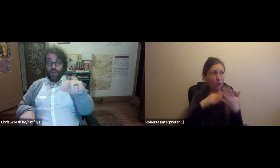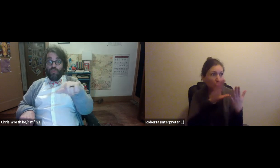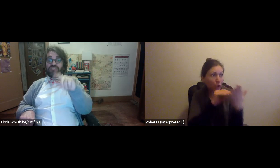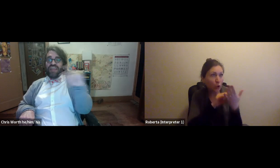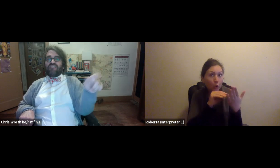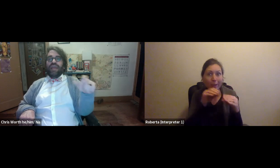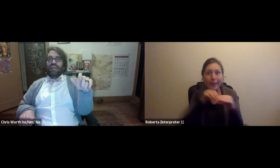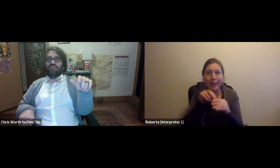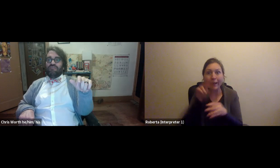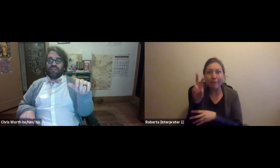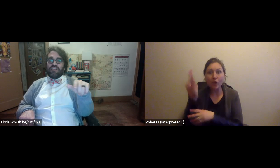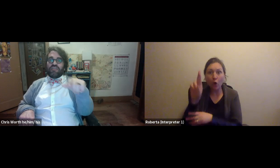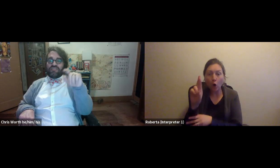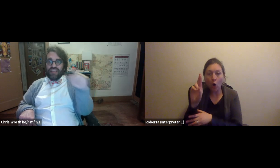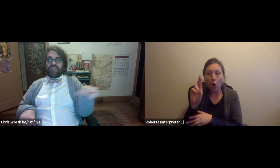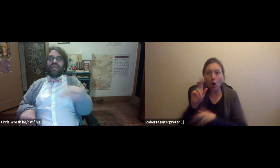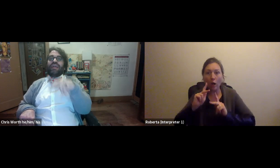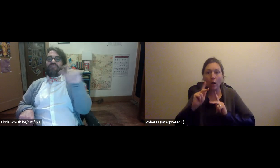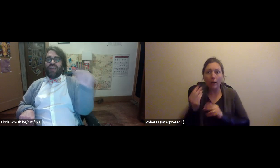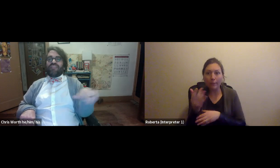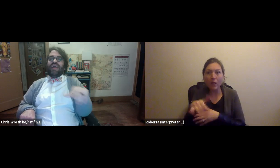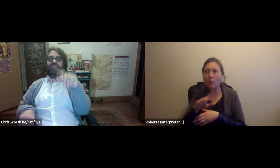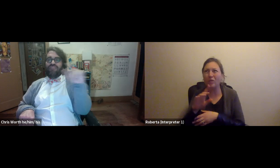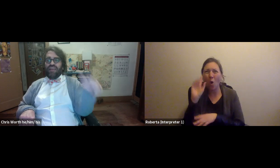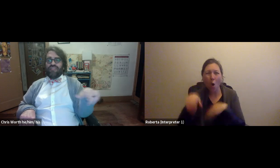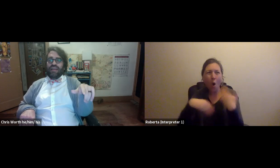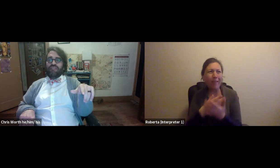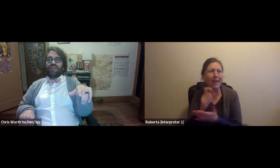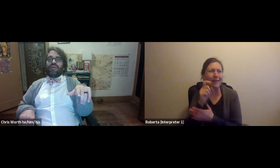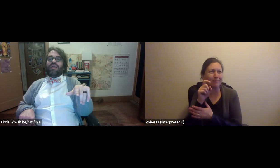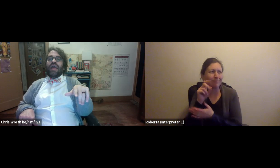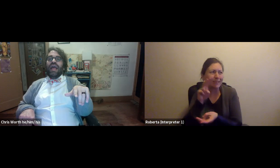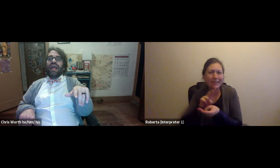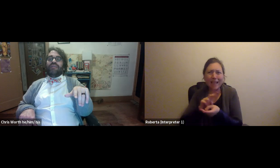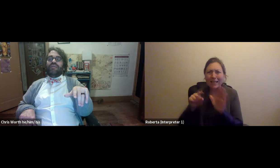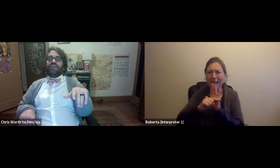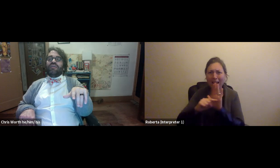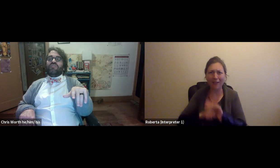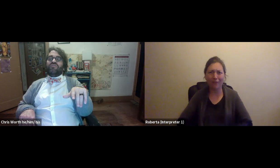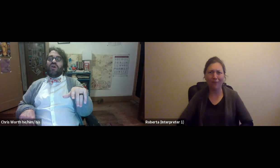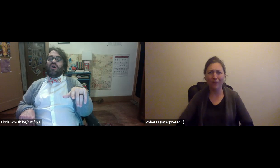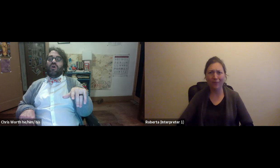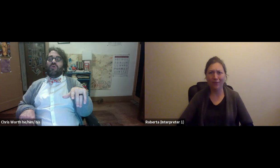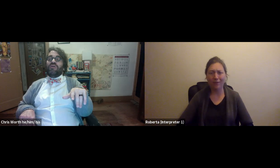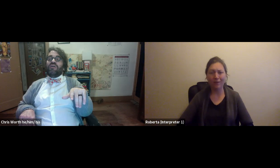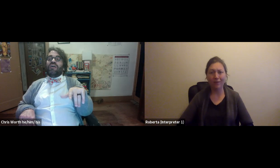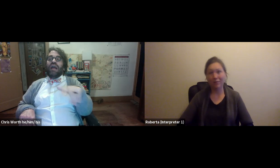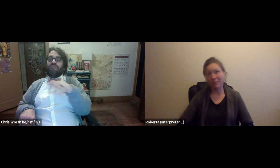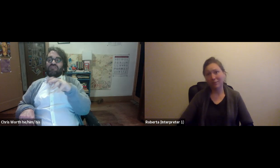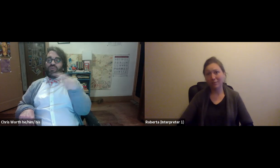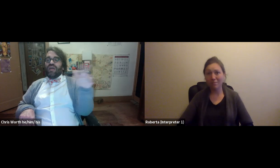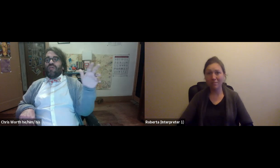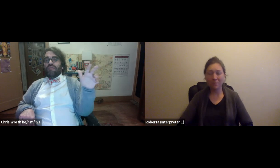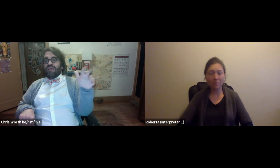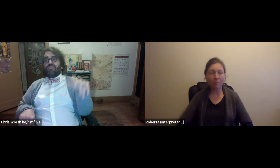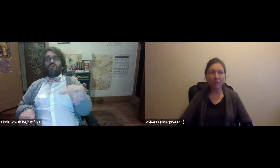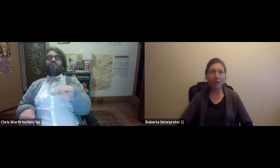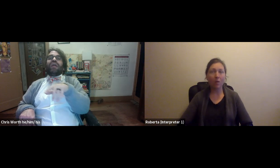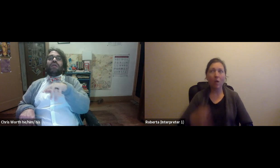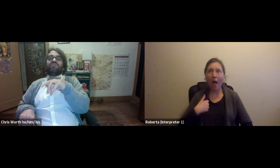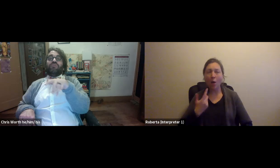was sex-negative, sex-negative, sex-negative. And so I was doing a lot of exploring, I was doing,